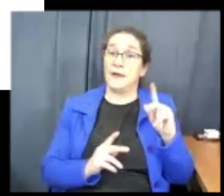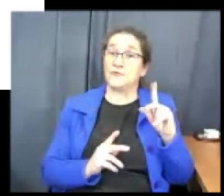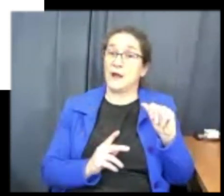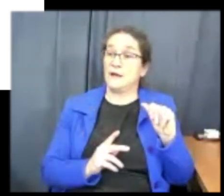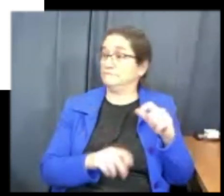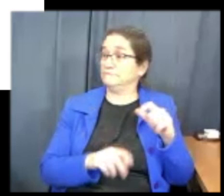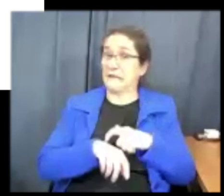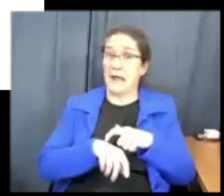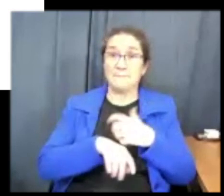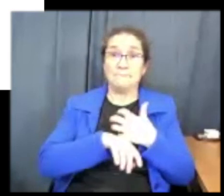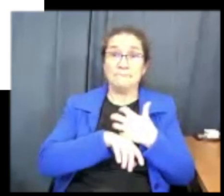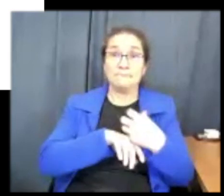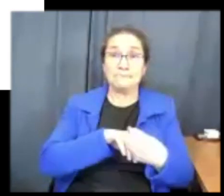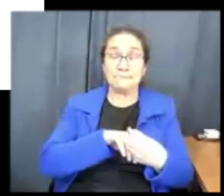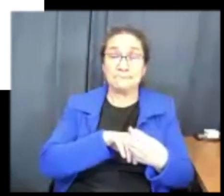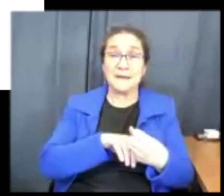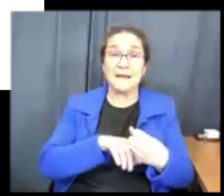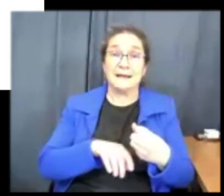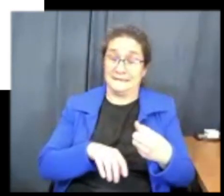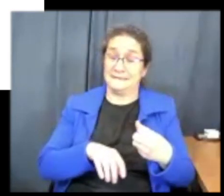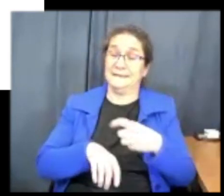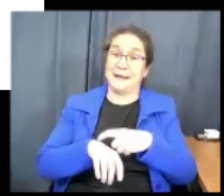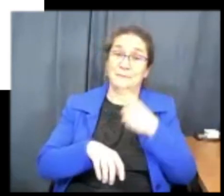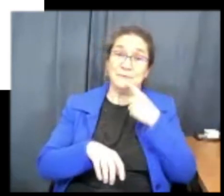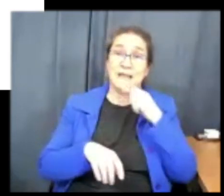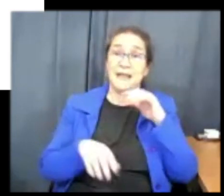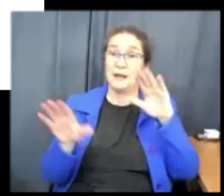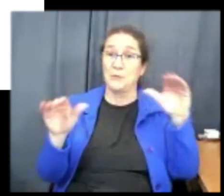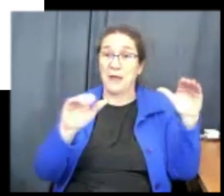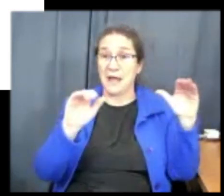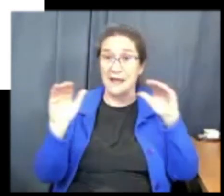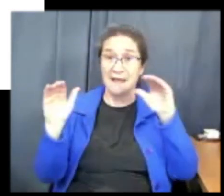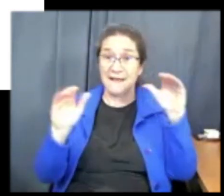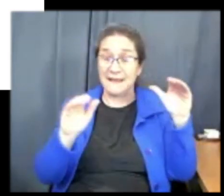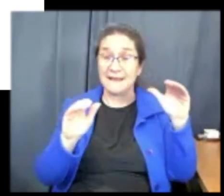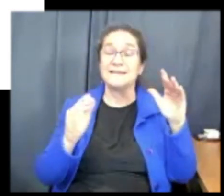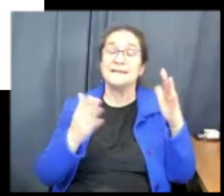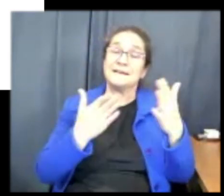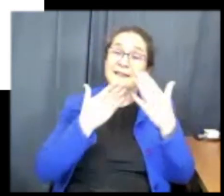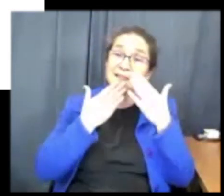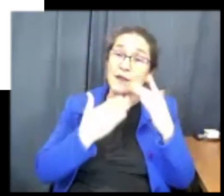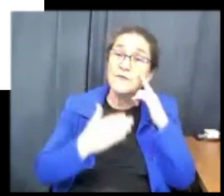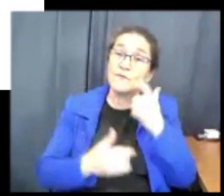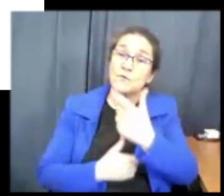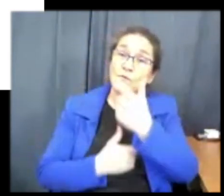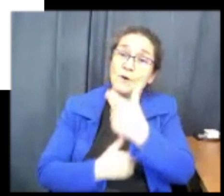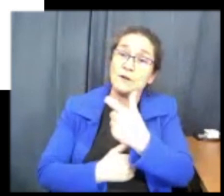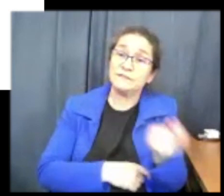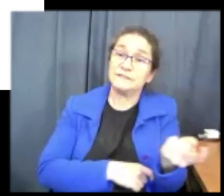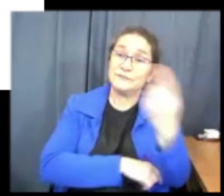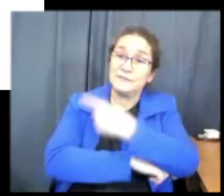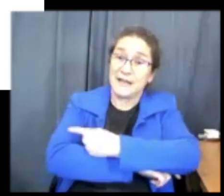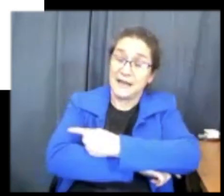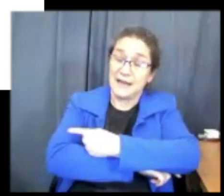I think it's time to say goodbye to everybody, and just thank everybody for joining us today. And I want to thank you for being here